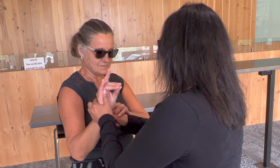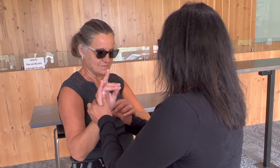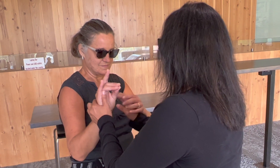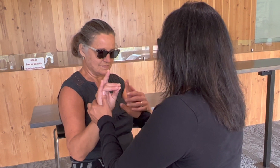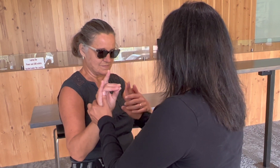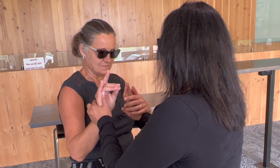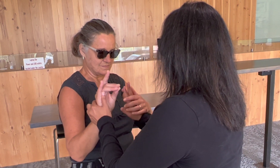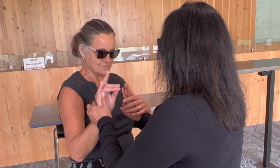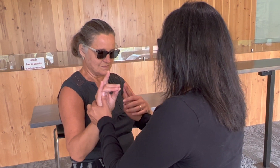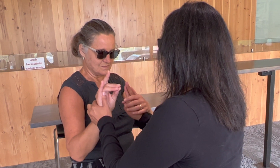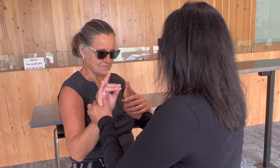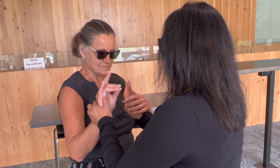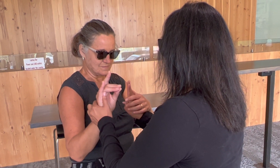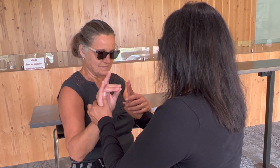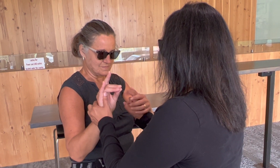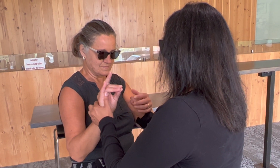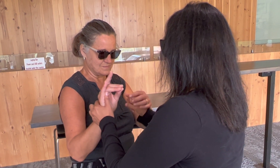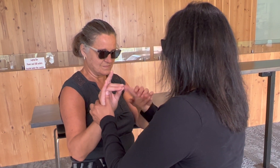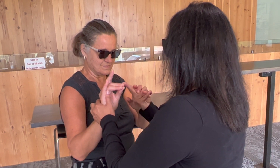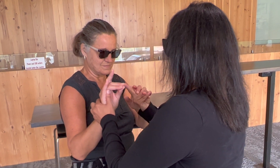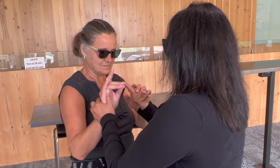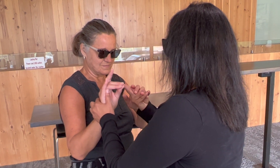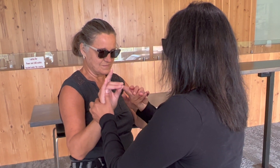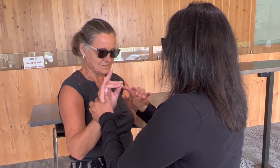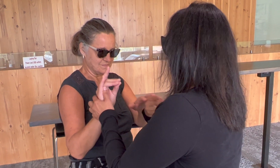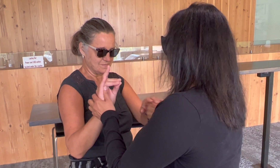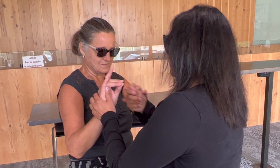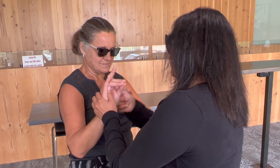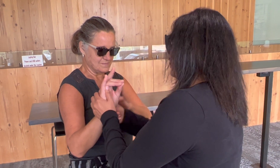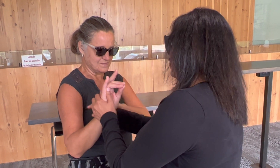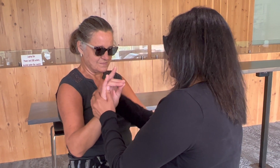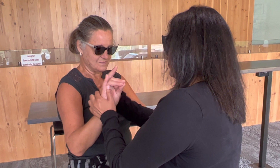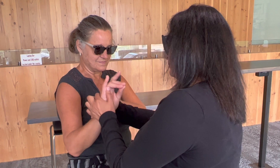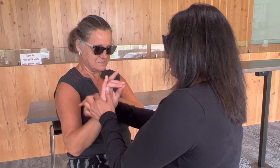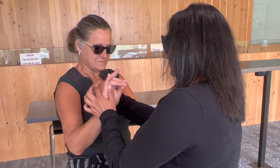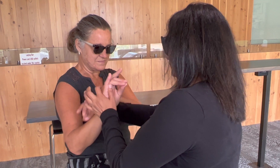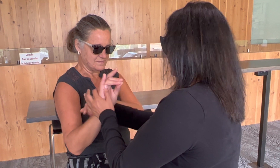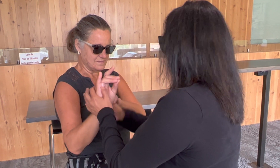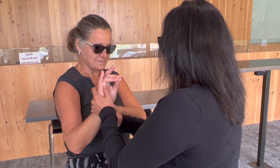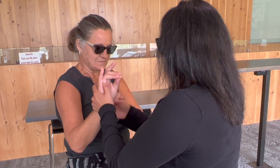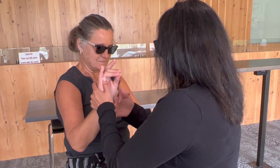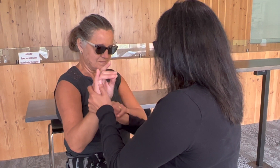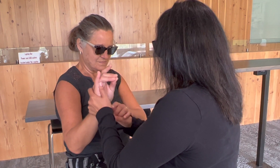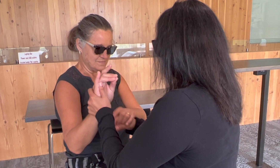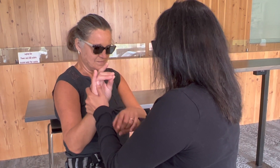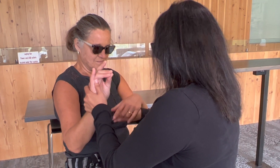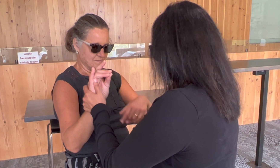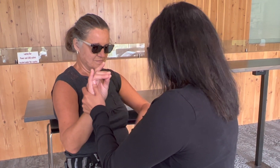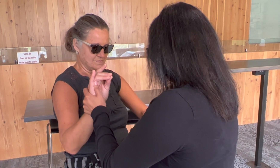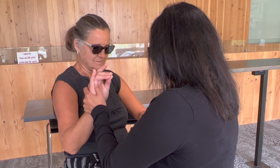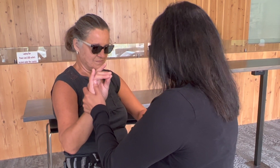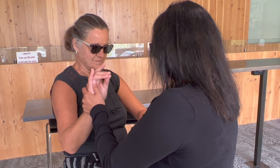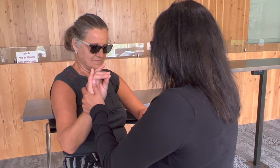and the shape of a muzzle and ears to represent the dog. I then show picking up a brush and brushing out the dog's coat.